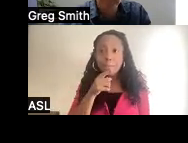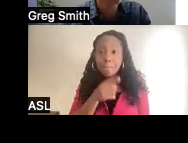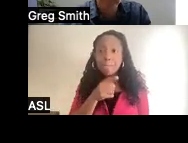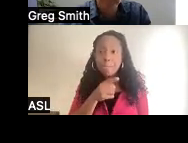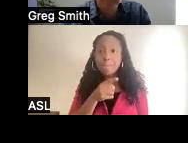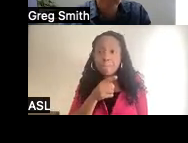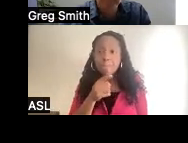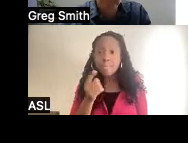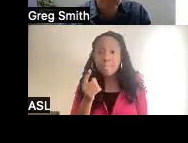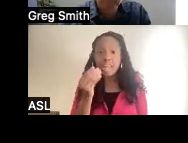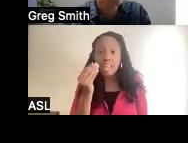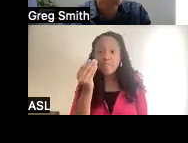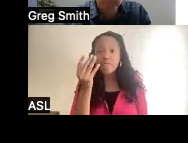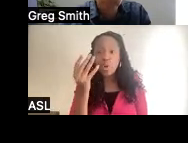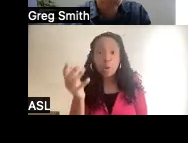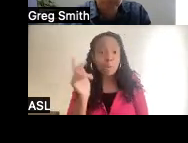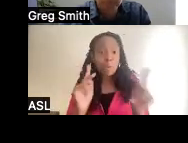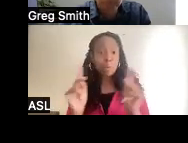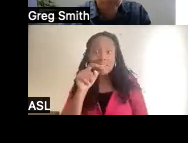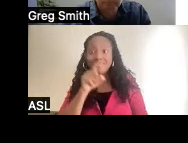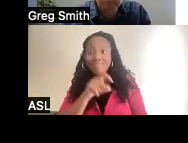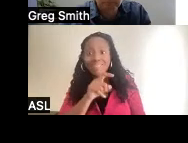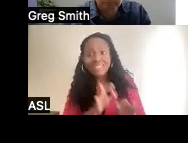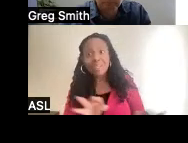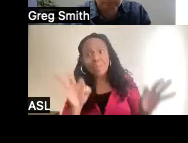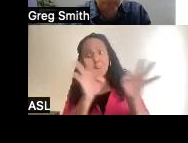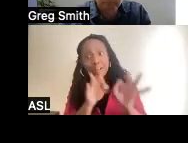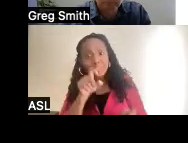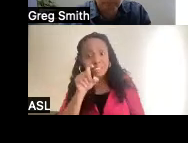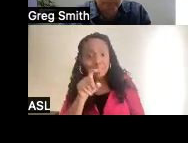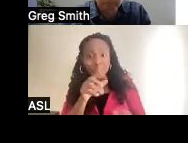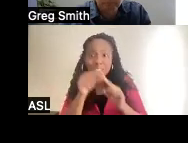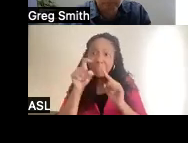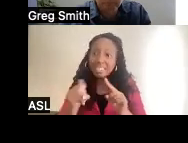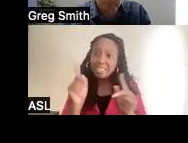concern to my father and said we got to figure out special needs planning and this is a a very tough